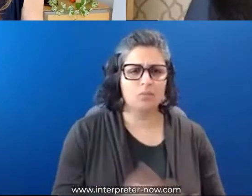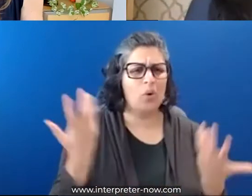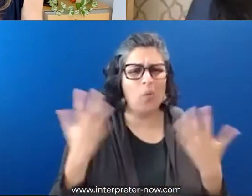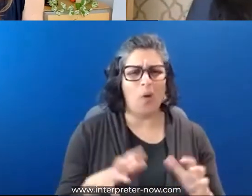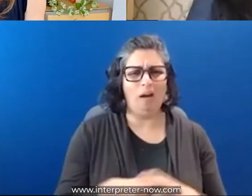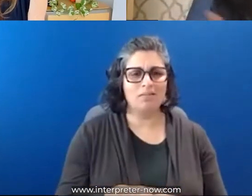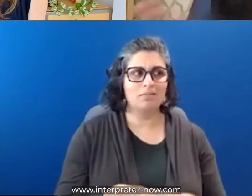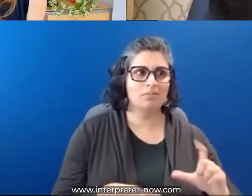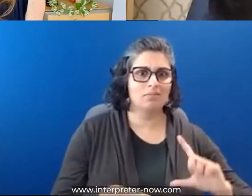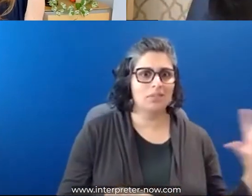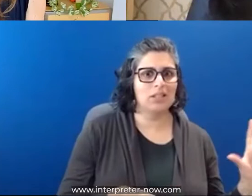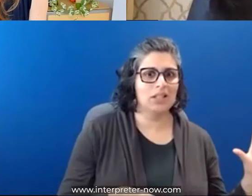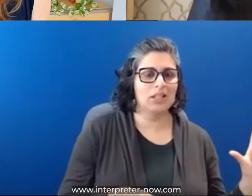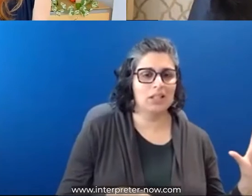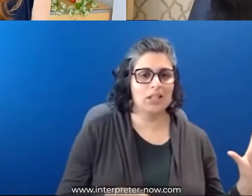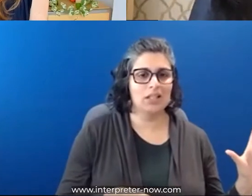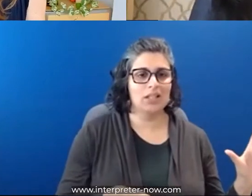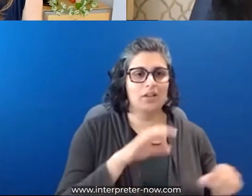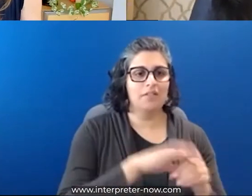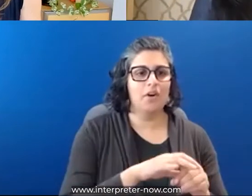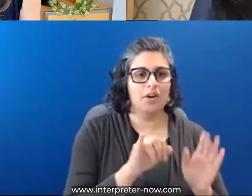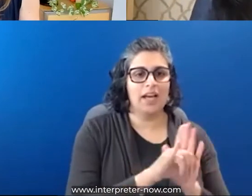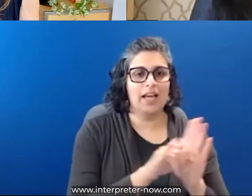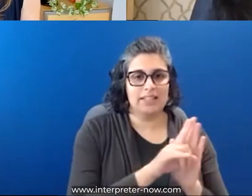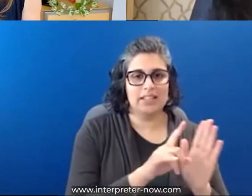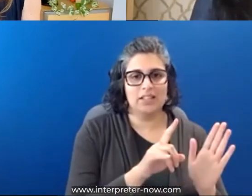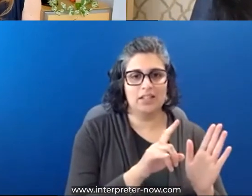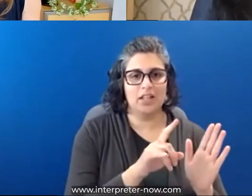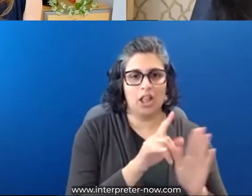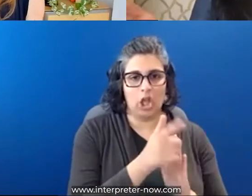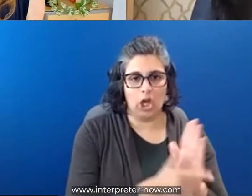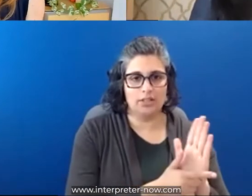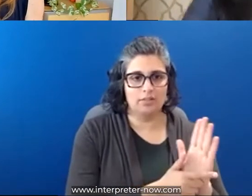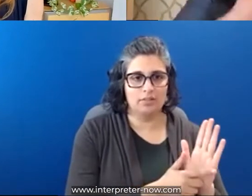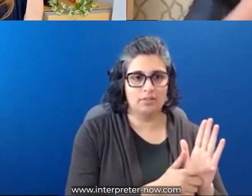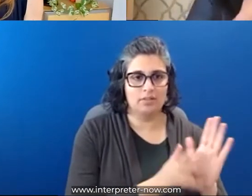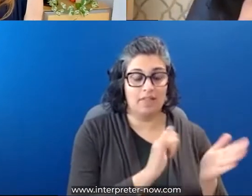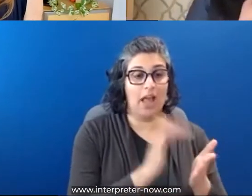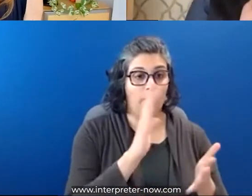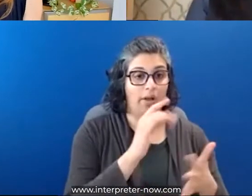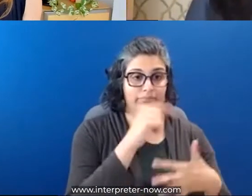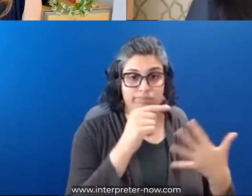On the left, we don't want Voter ID laws. We're like, " I can tell you why."